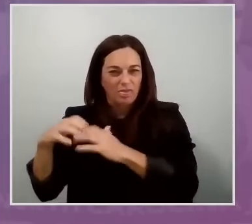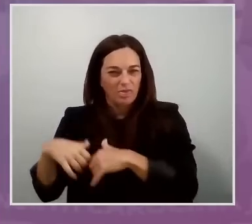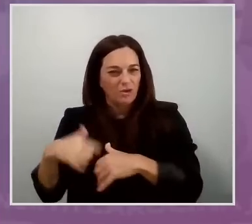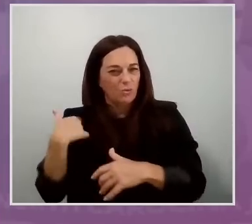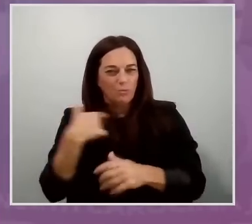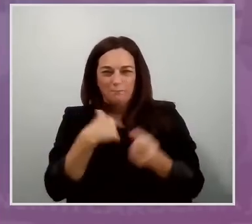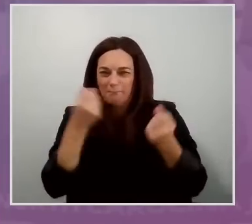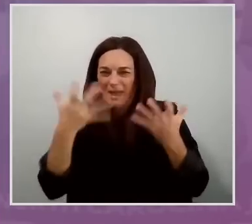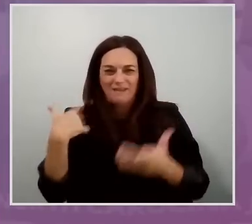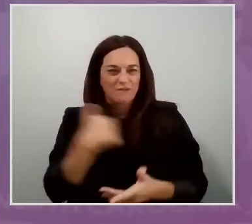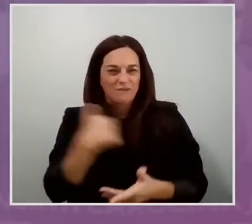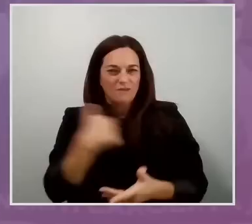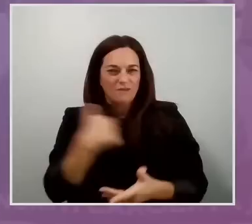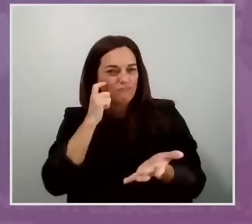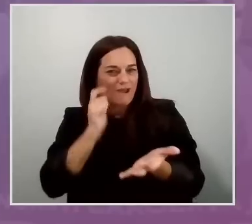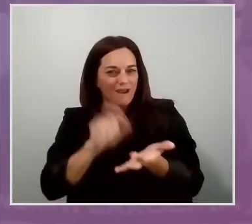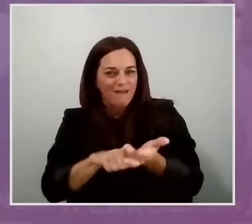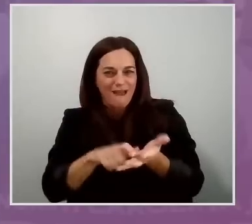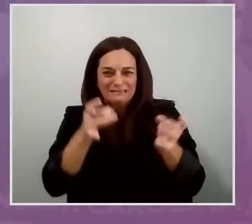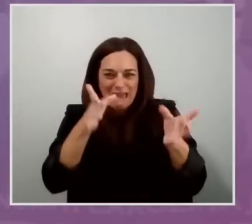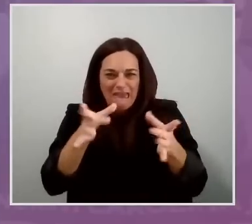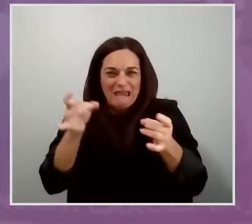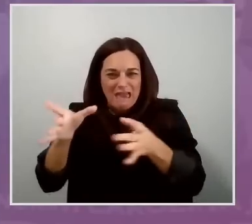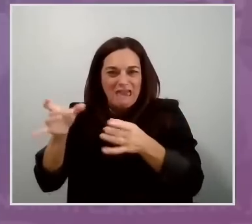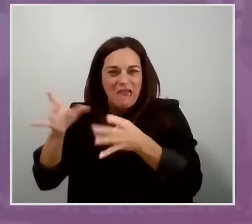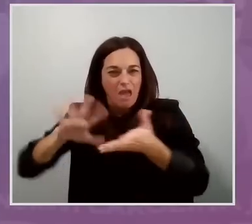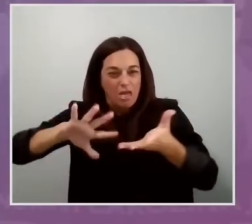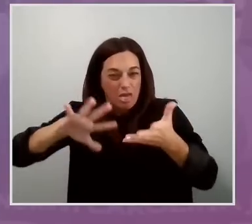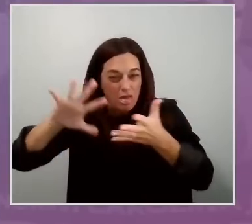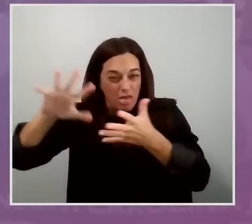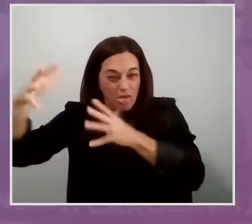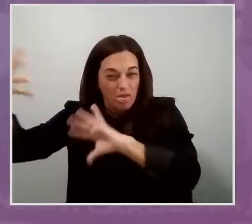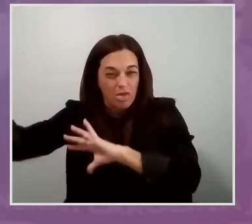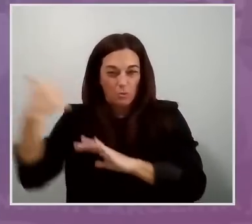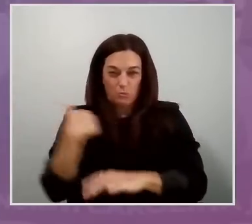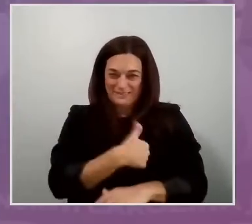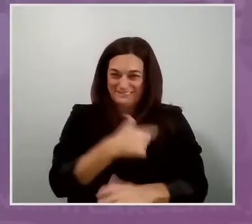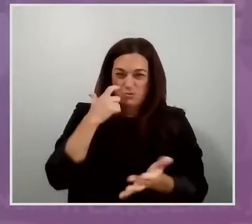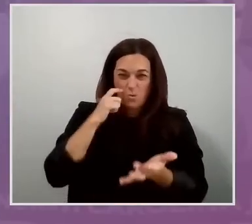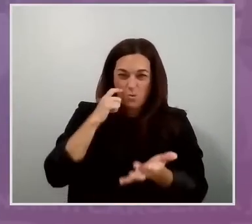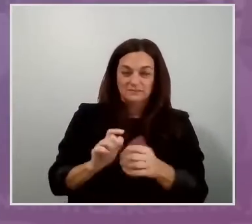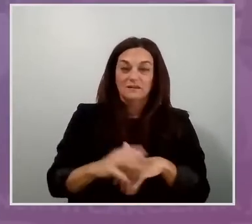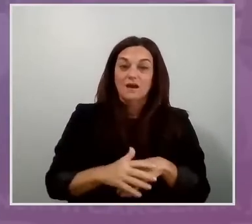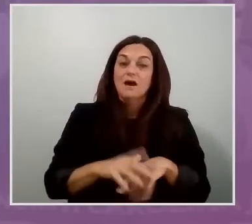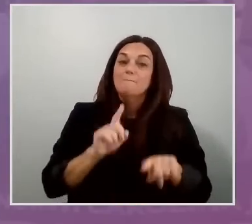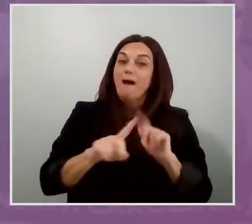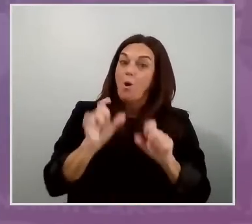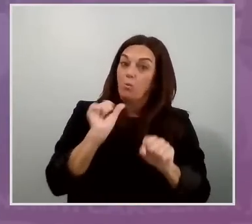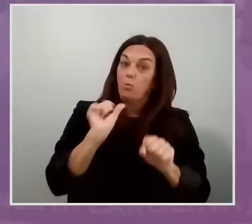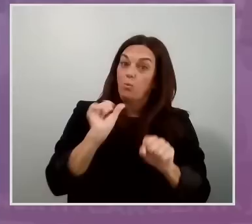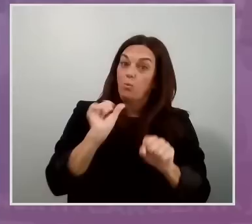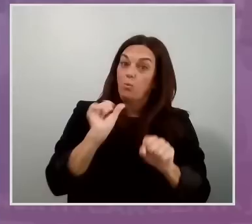TERRIBLE BREAK DOWN IN THE WAY THAT WE TREAT EACH OTHER. A LOT OF US DON'T RECOGNIZE